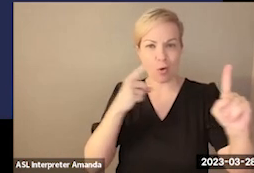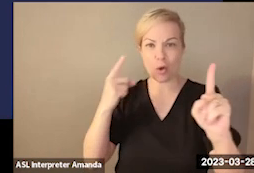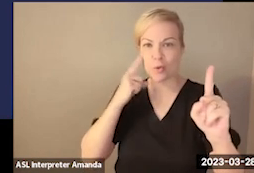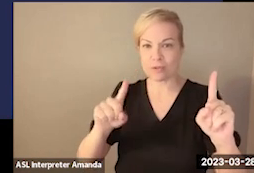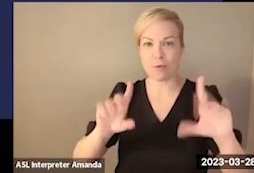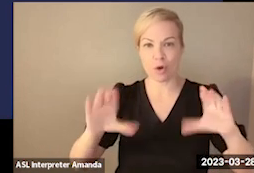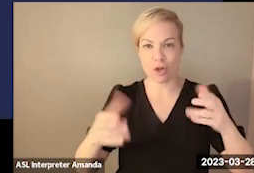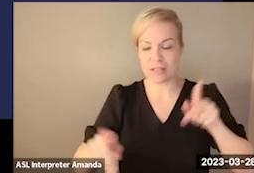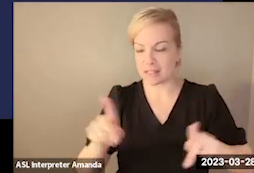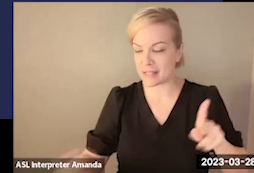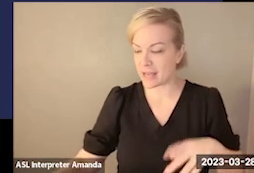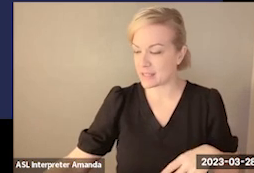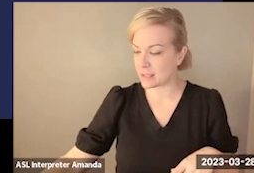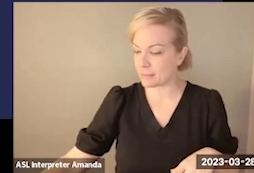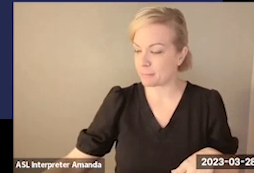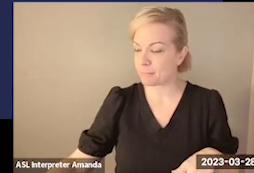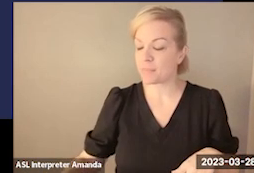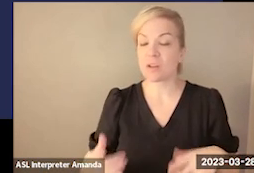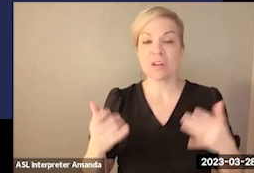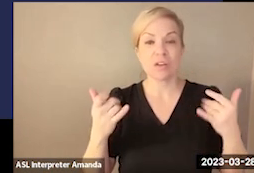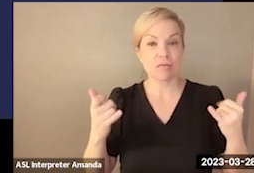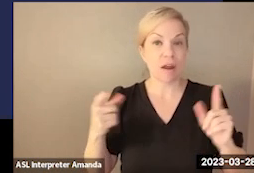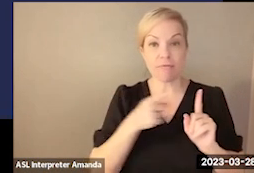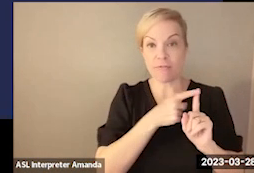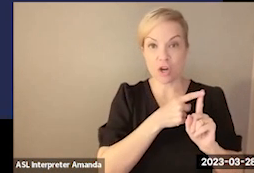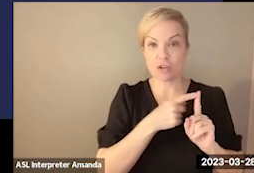Debbie Stine, Science & Technology Policy Academy: so i'd like you for you first to talk about